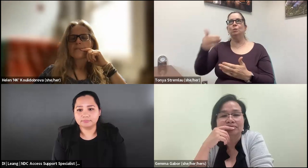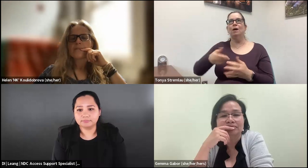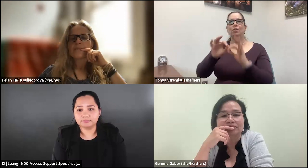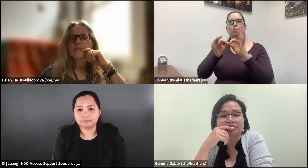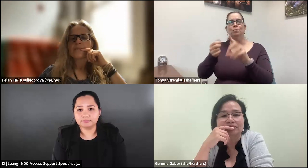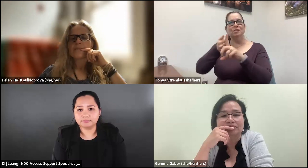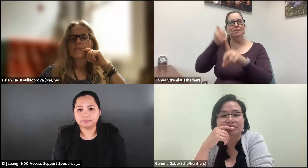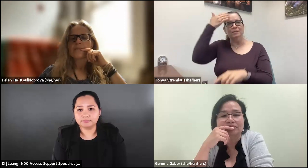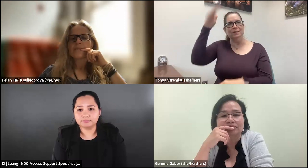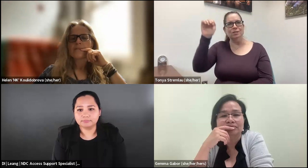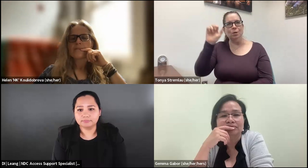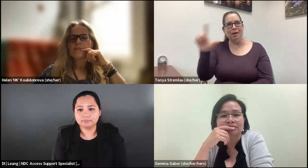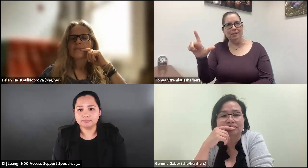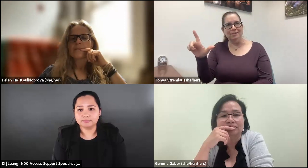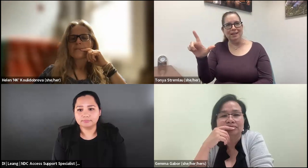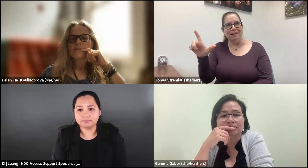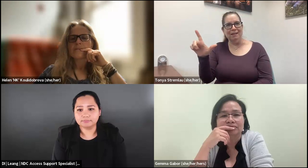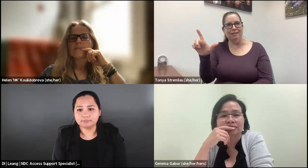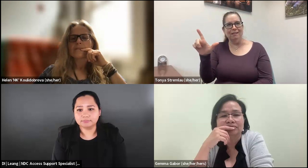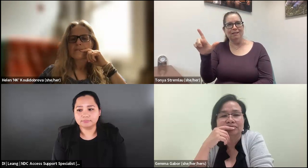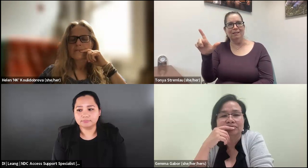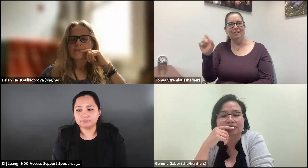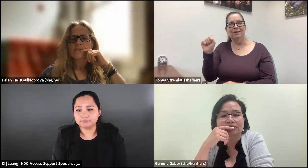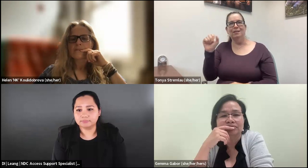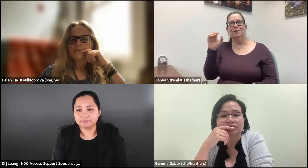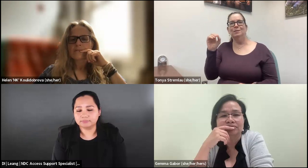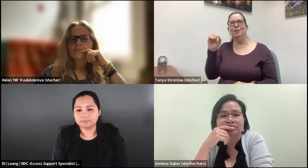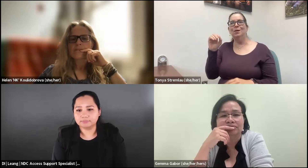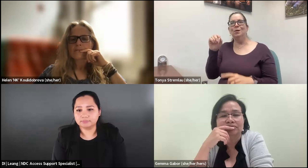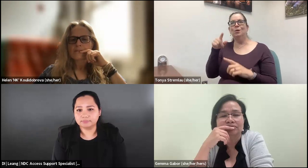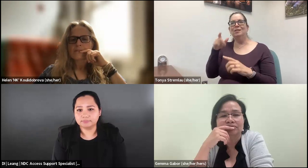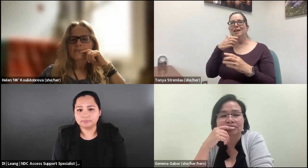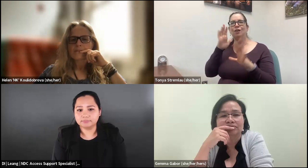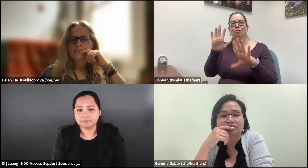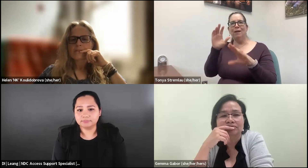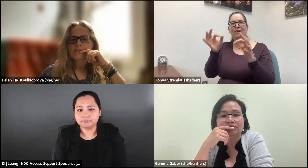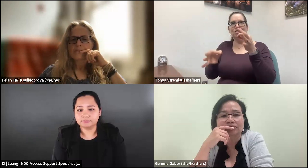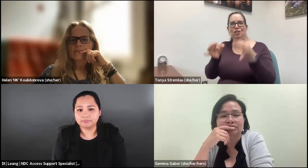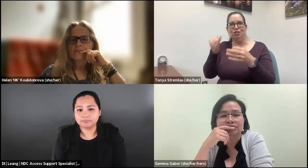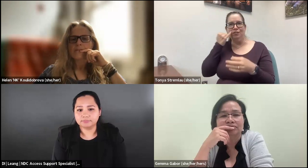And the person at my university who hired interpreters, they did not know ASL.